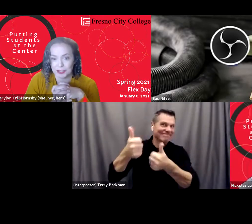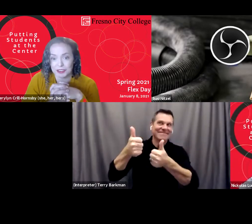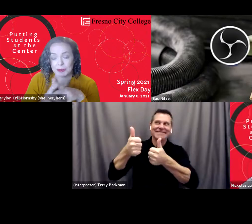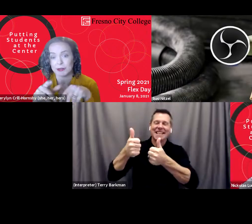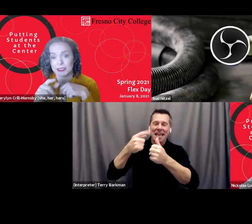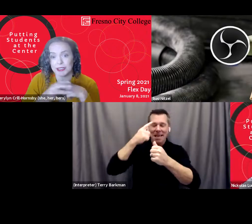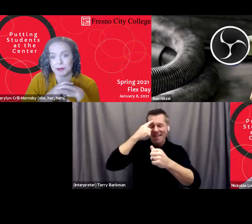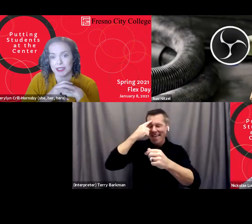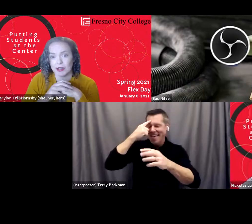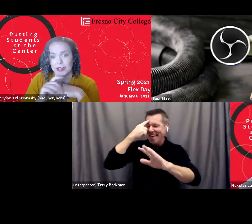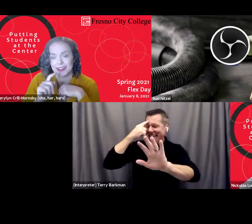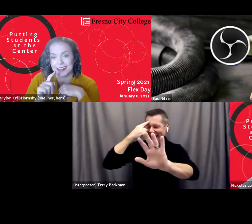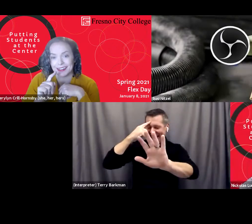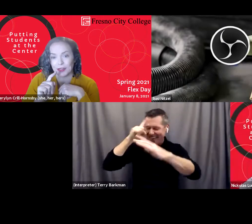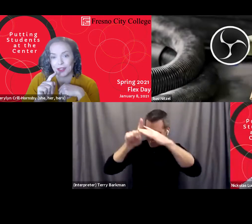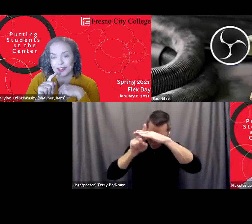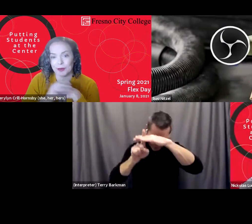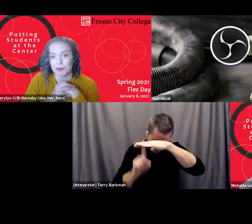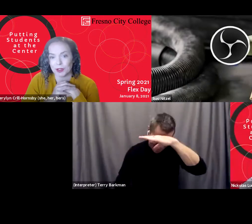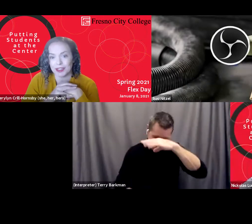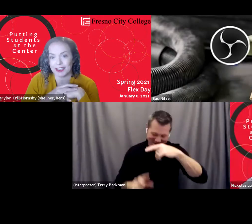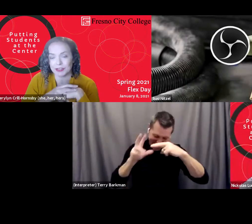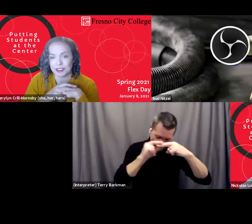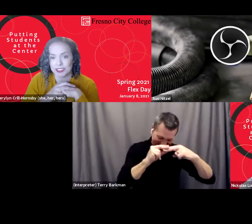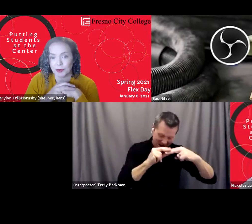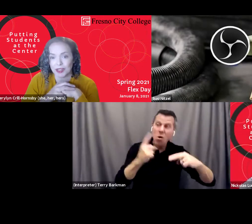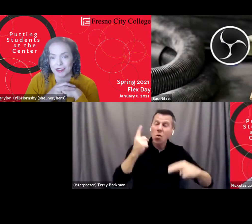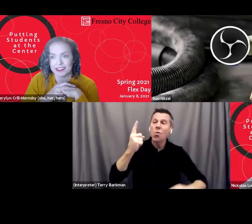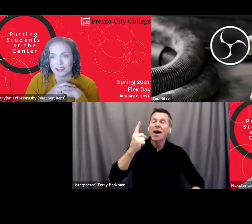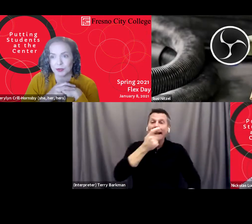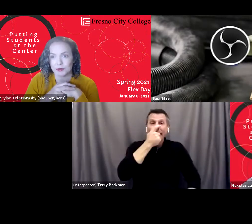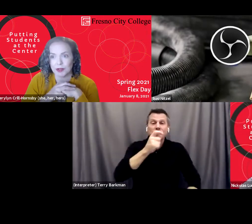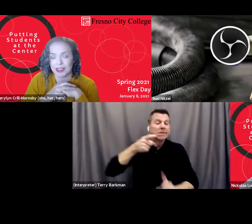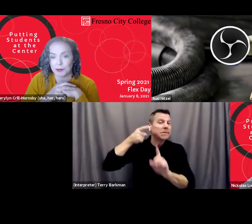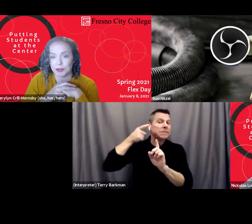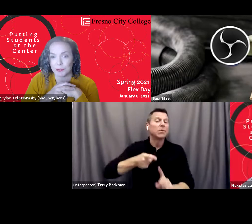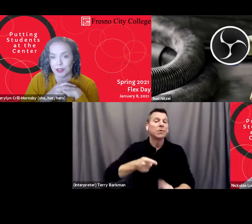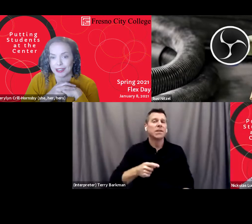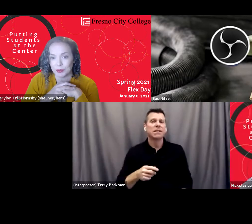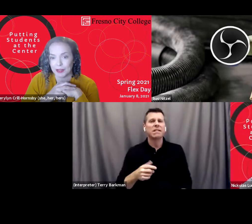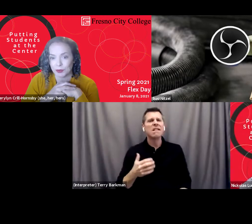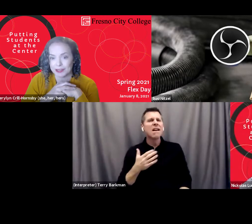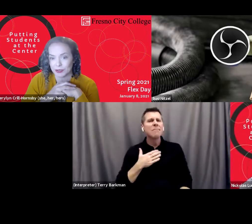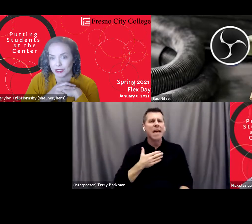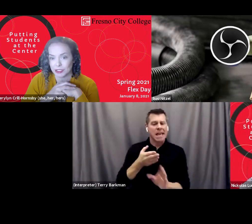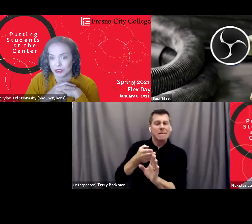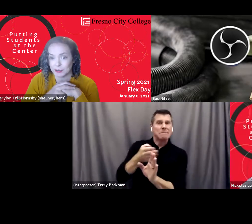thought on this, but I was going to piggyback on a very interesting point. And this is sort of my before guided pathways, Introduction to